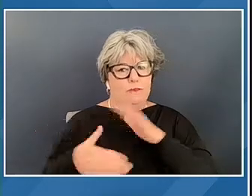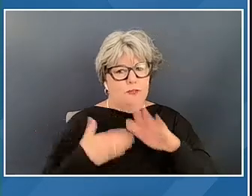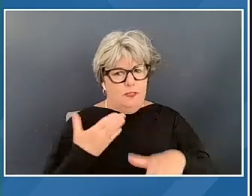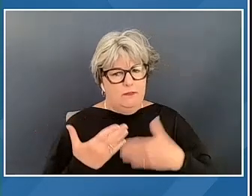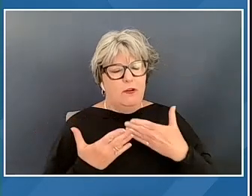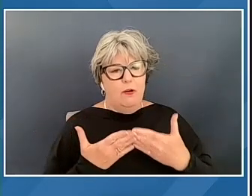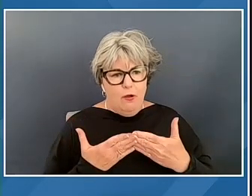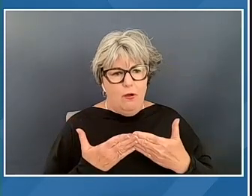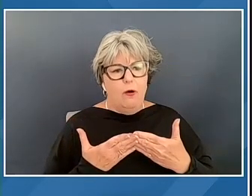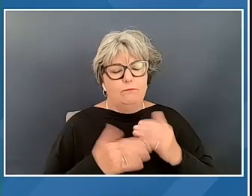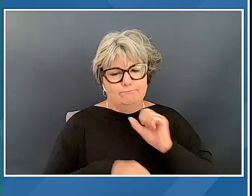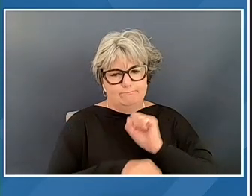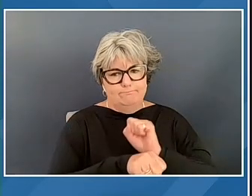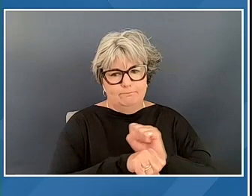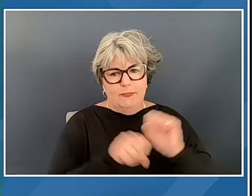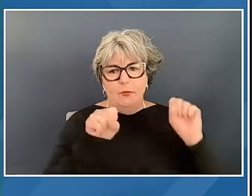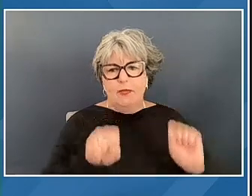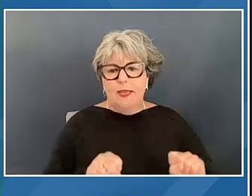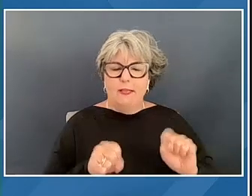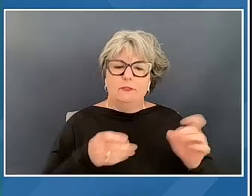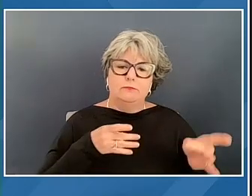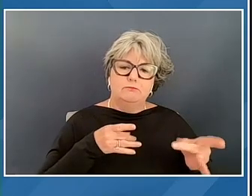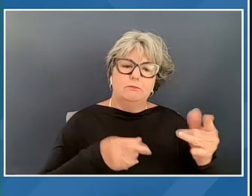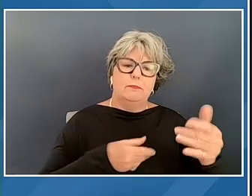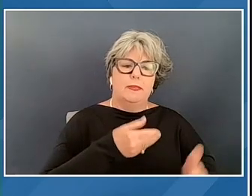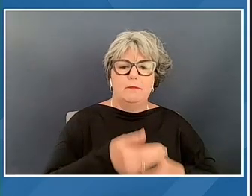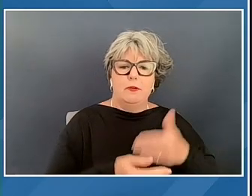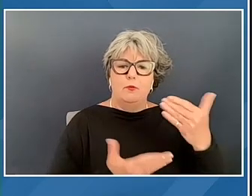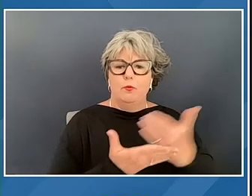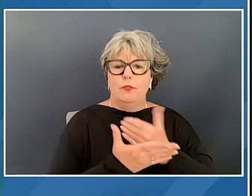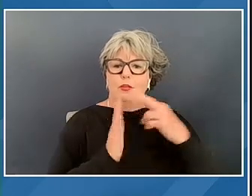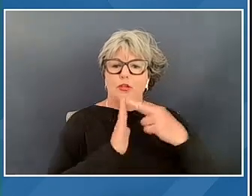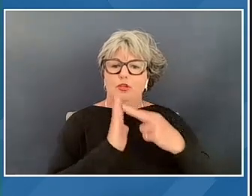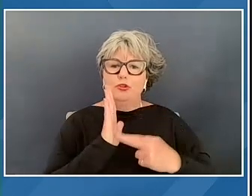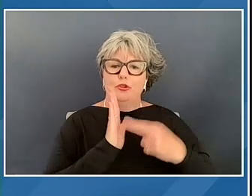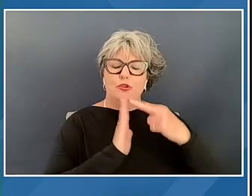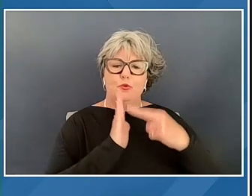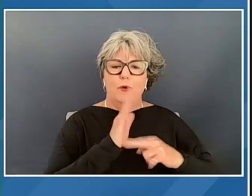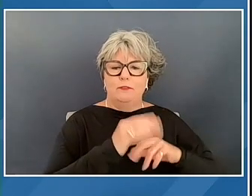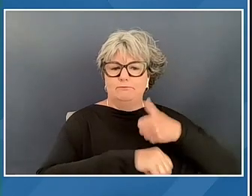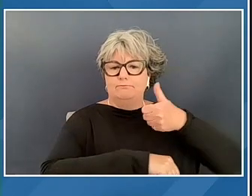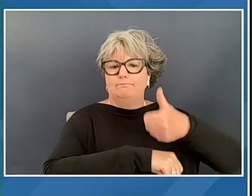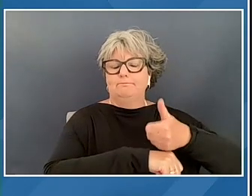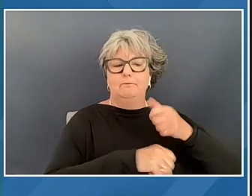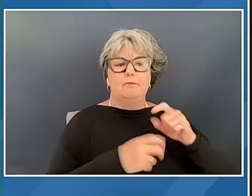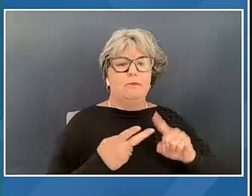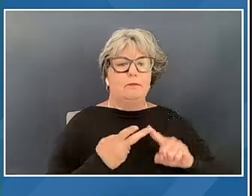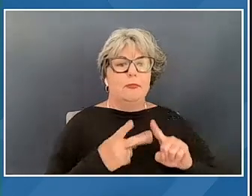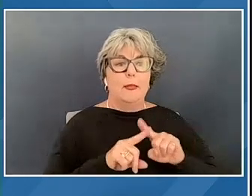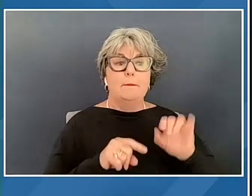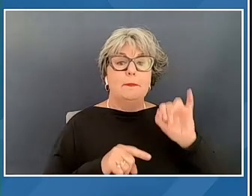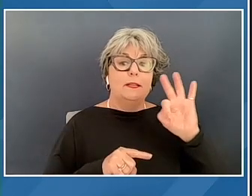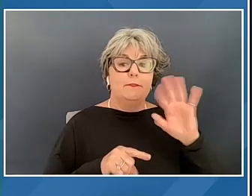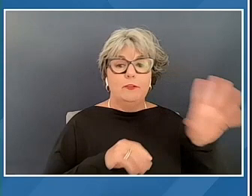that we can to streamline that process since the new regs have come into play. But if you have additional suggestions,